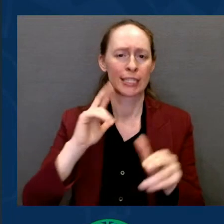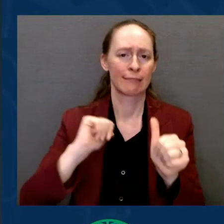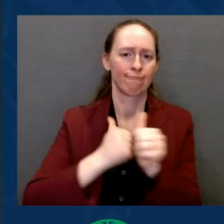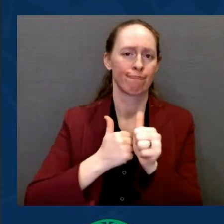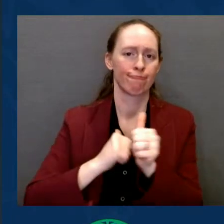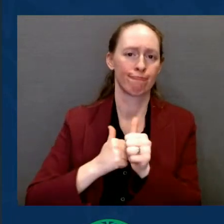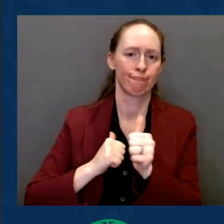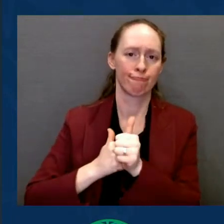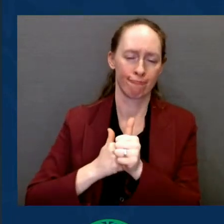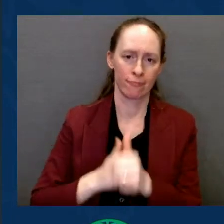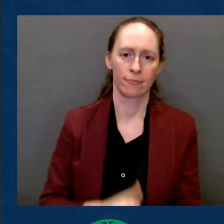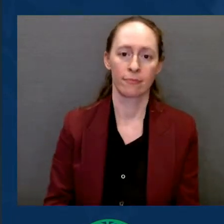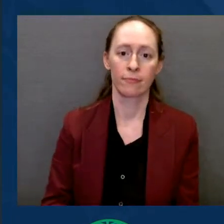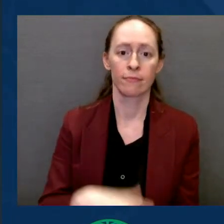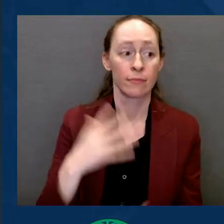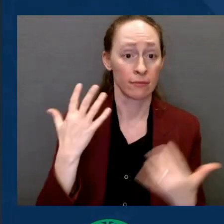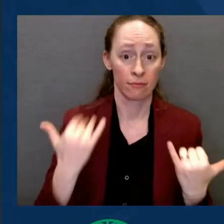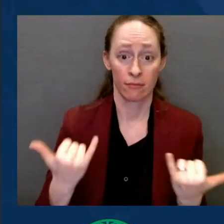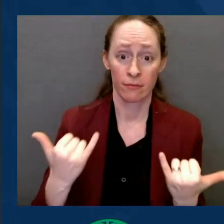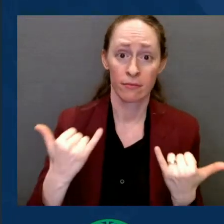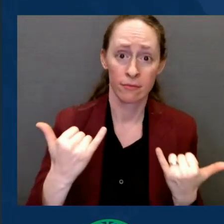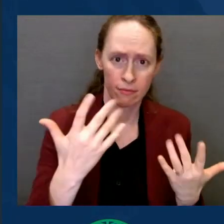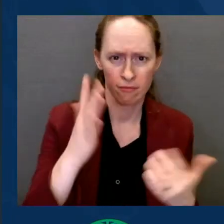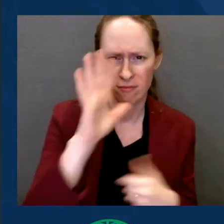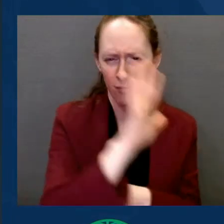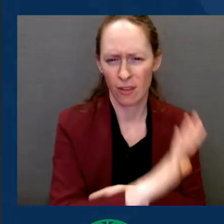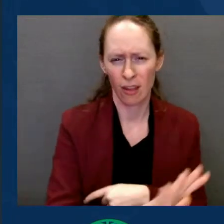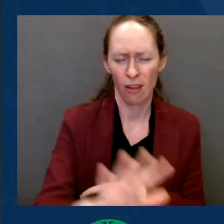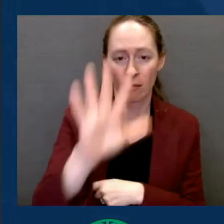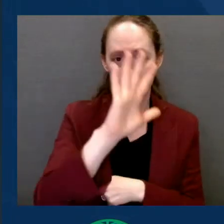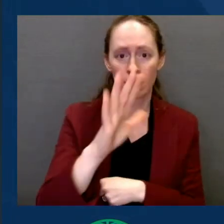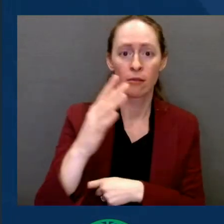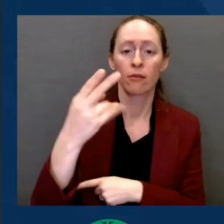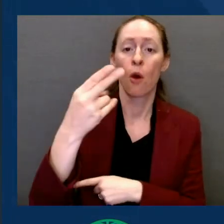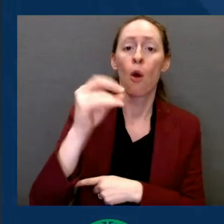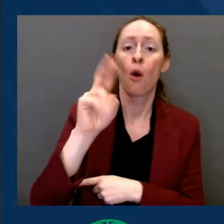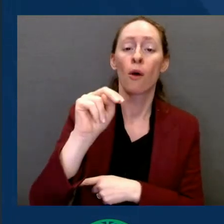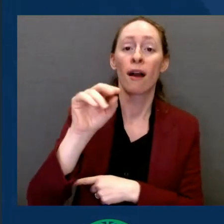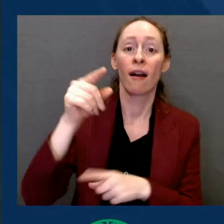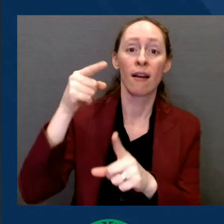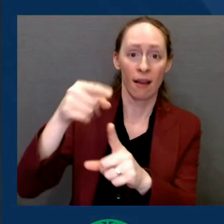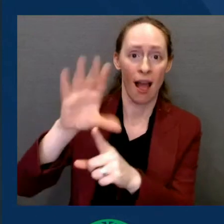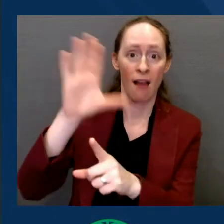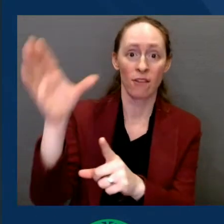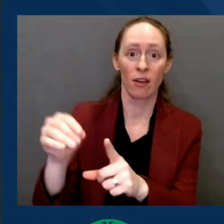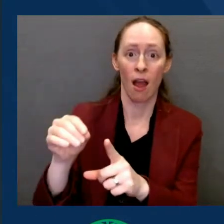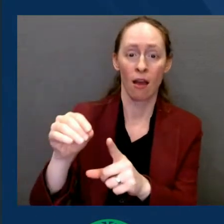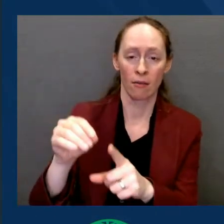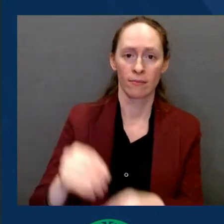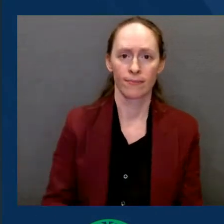And this afternoon, I'm announcing an additional $2 billion in humanitarian assistance to address afu-